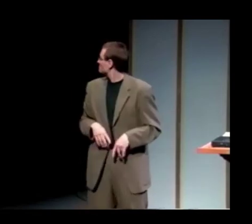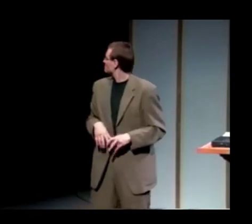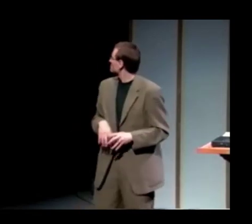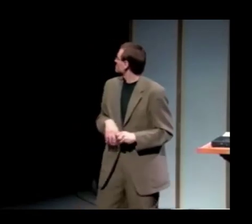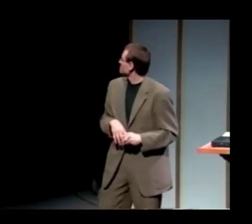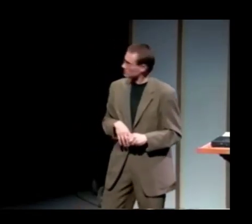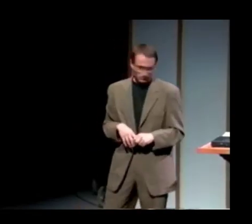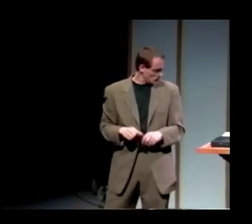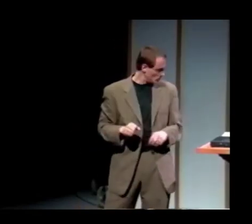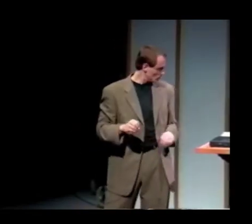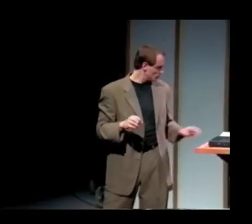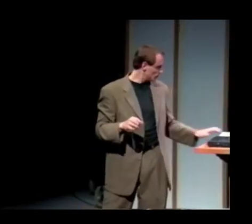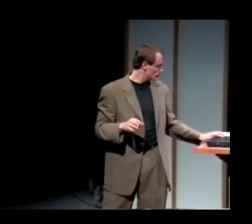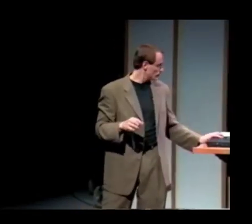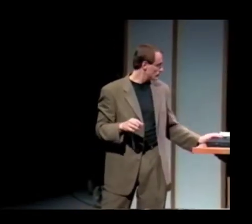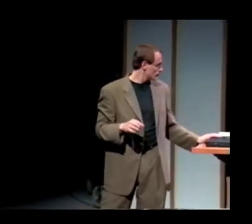SO YOU GET THE IDEA OF THAT.